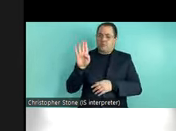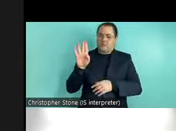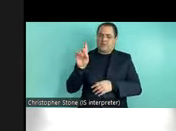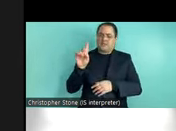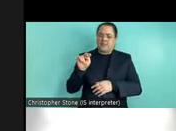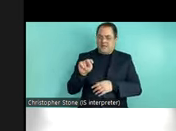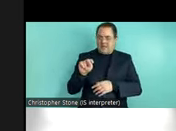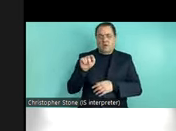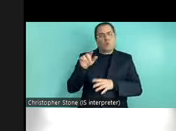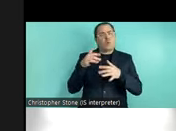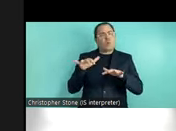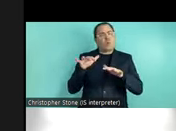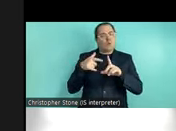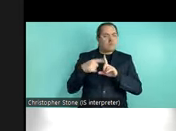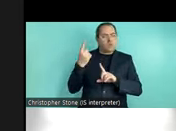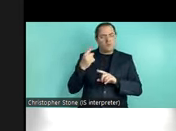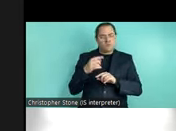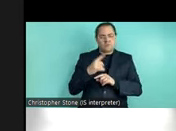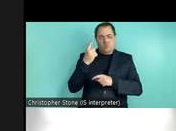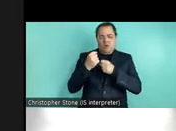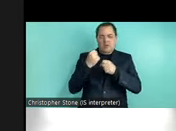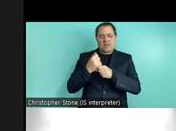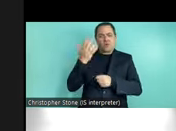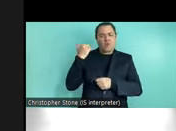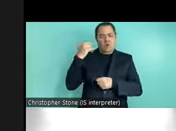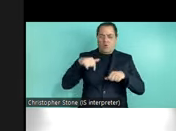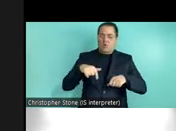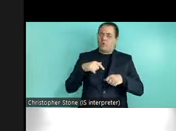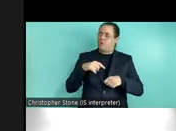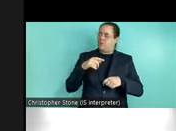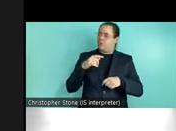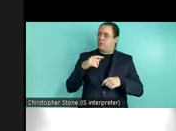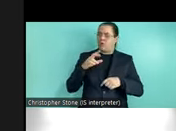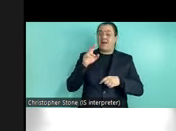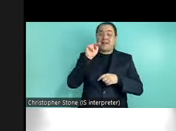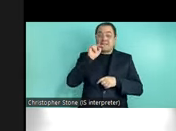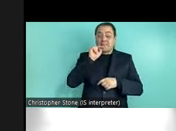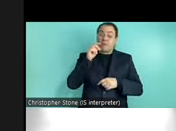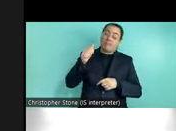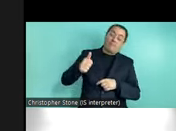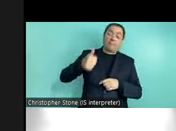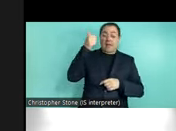15:15:12 We are judged was disability friendly company in Nigeria, just recently about a